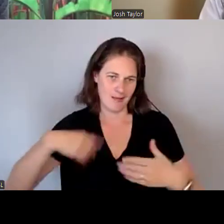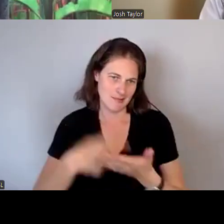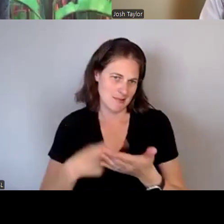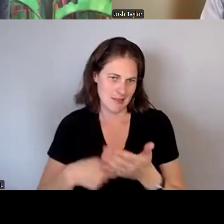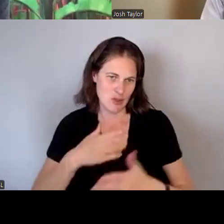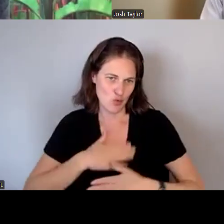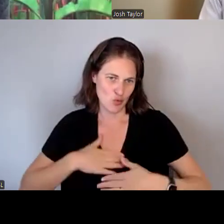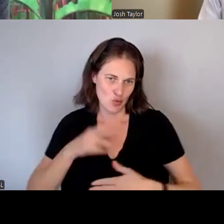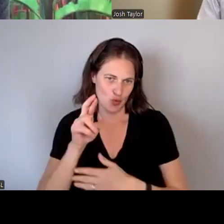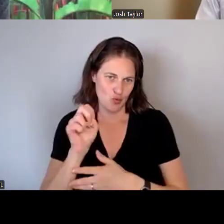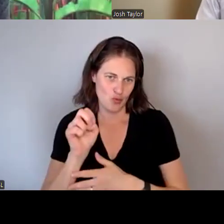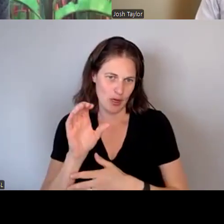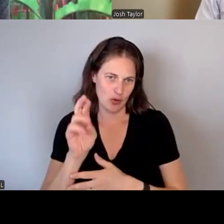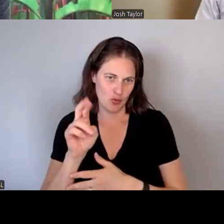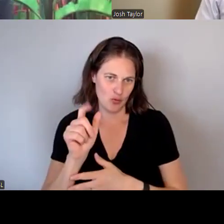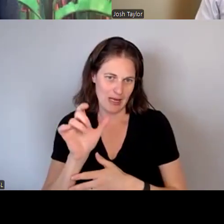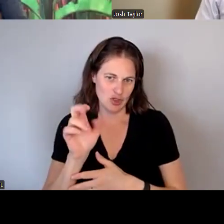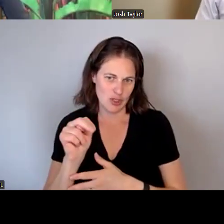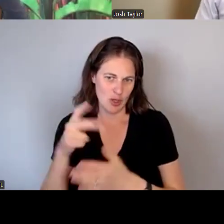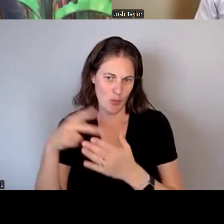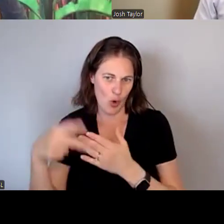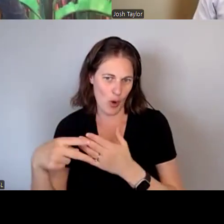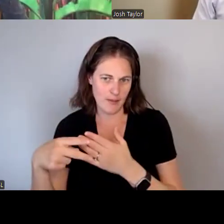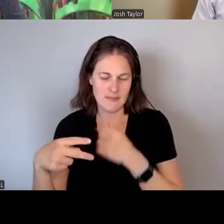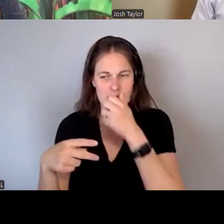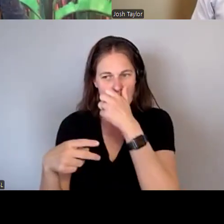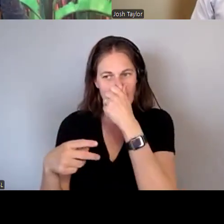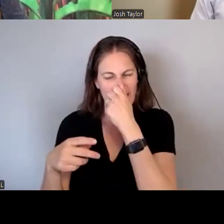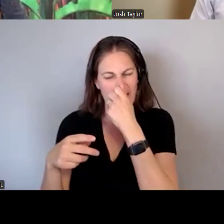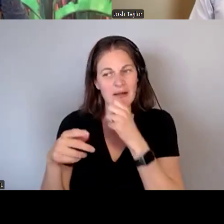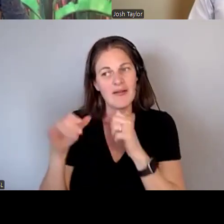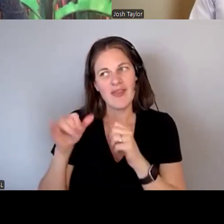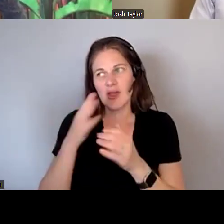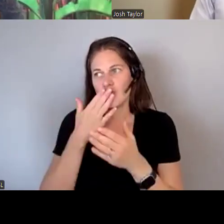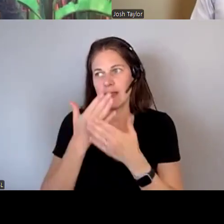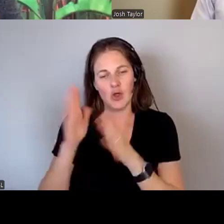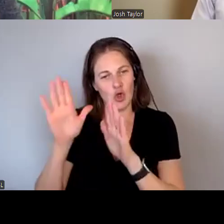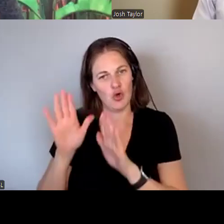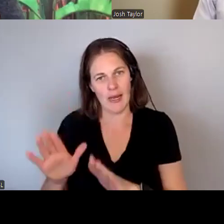And I think that can be such a great pathway for somebody. So opening, like,